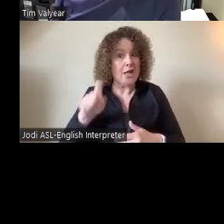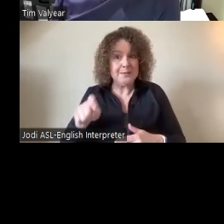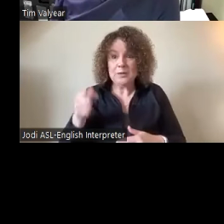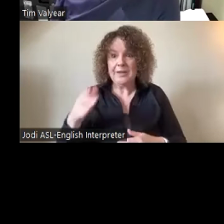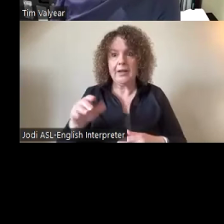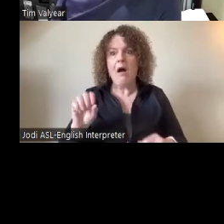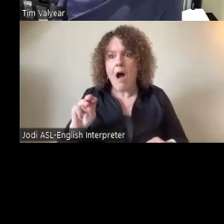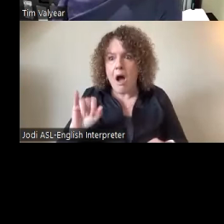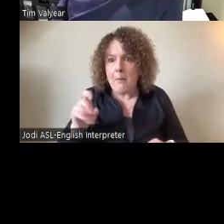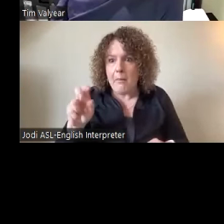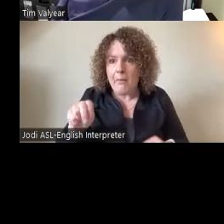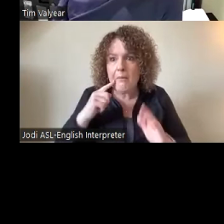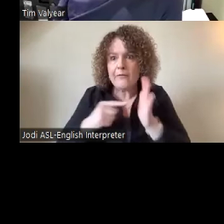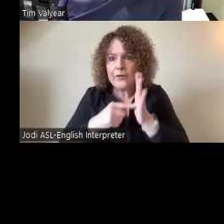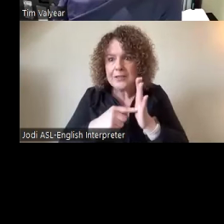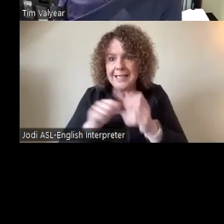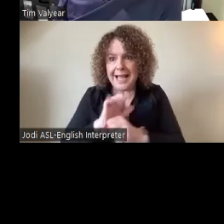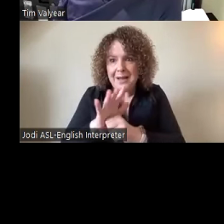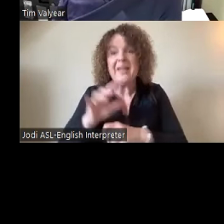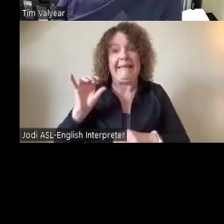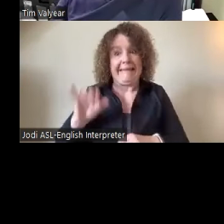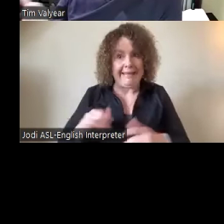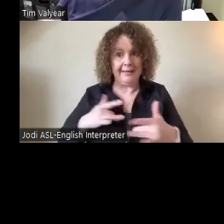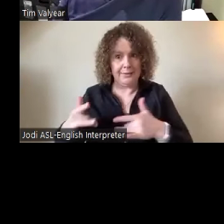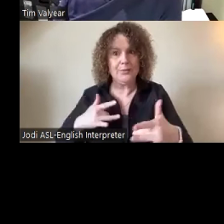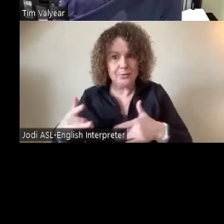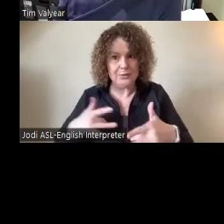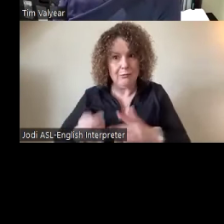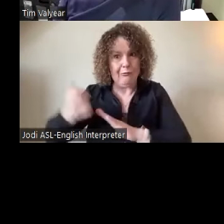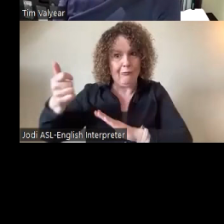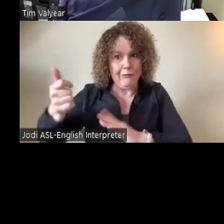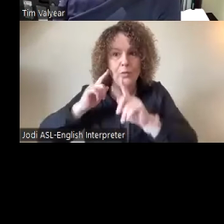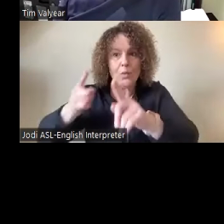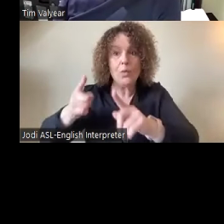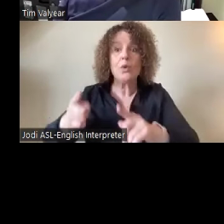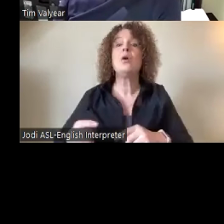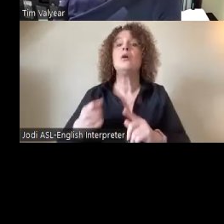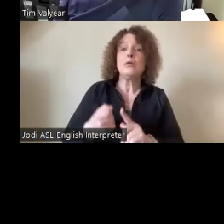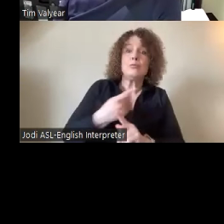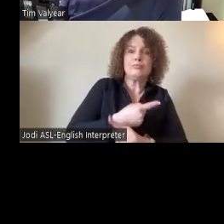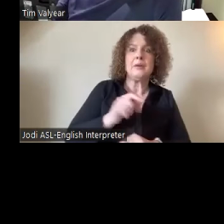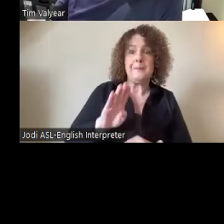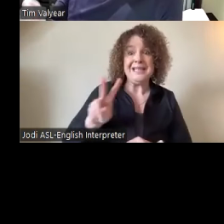that the transient microorganisms that don't belong there, so